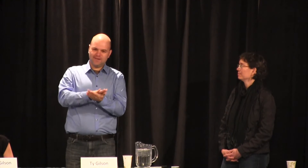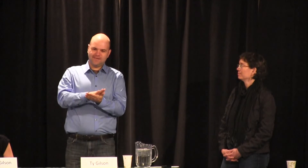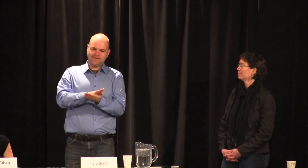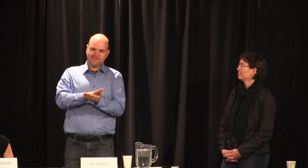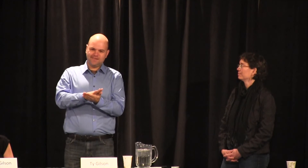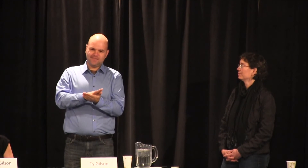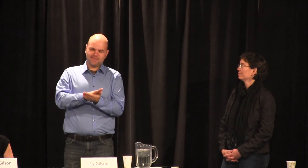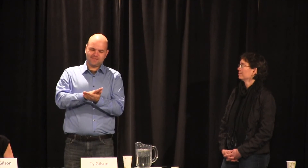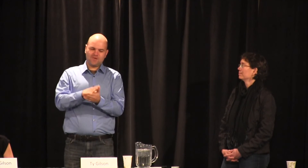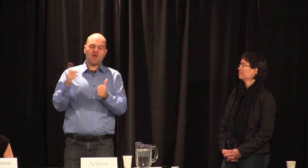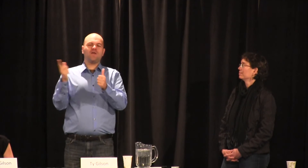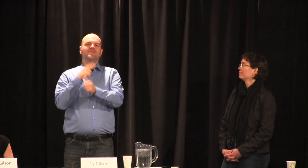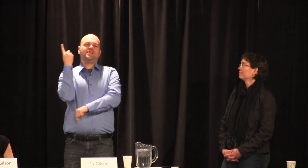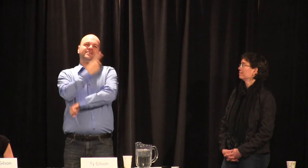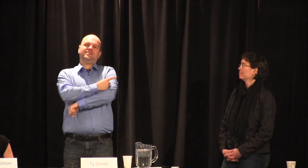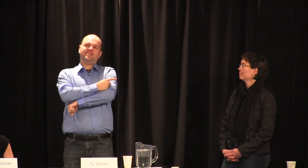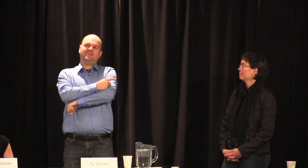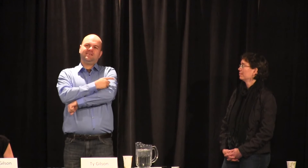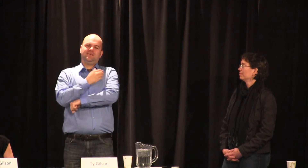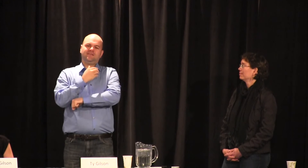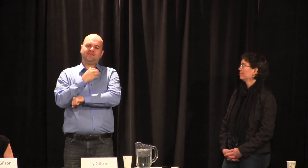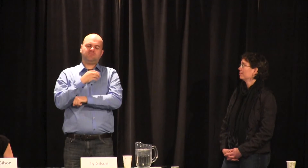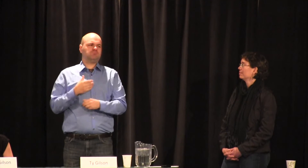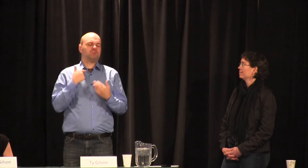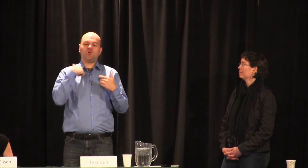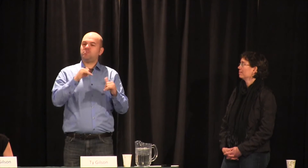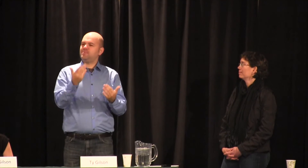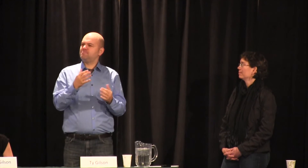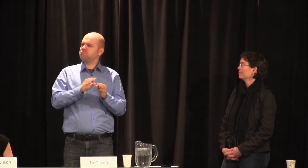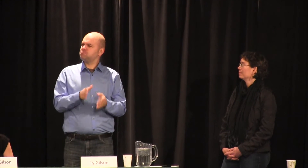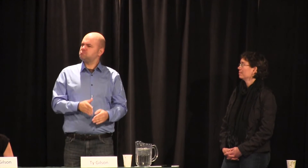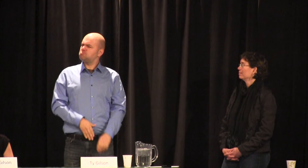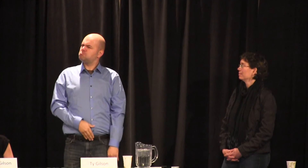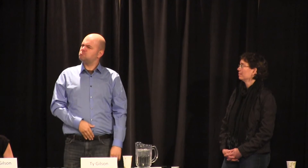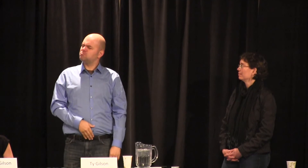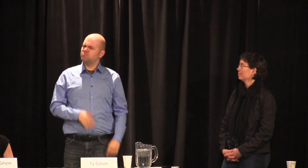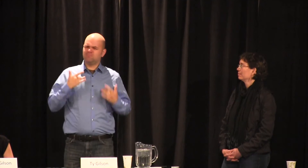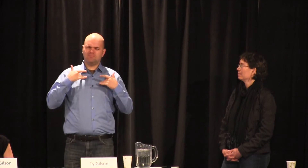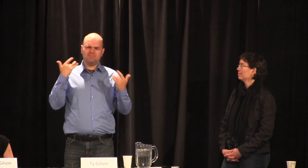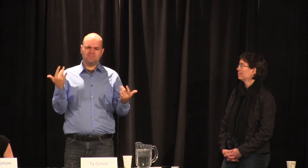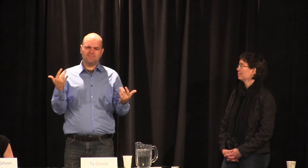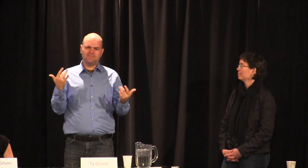that I needed that when I came to school there, but then that first day, you know, there was no interpreter,